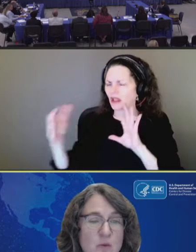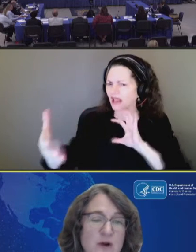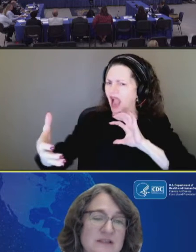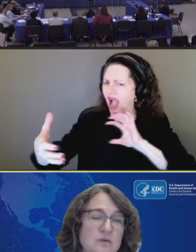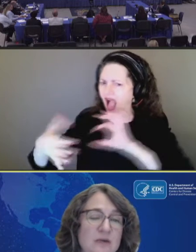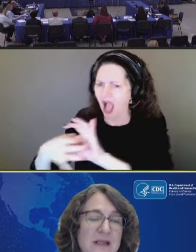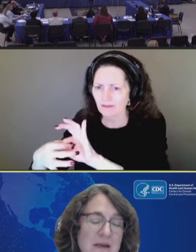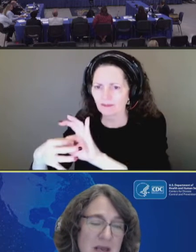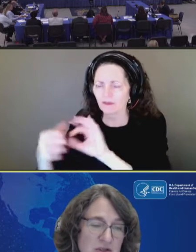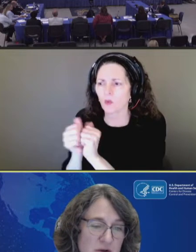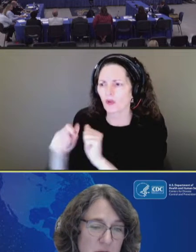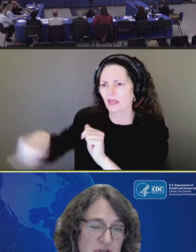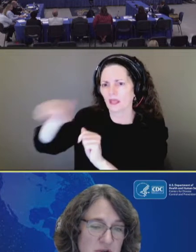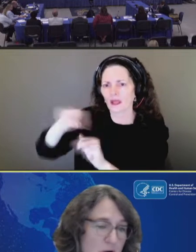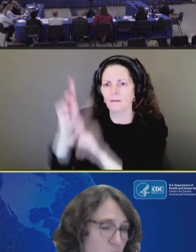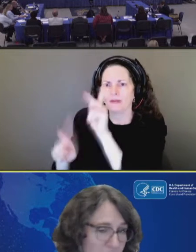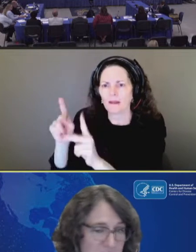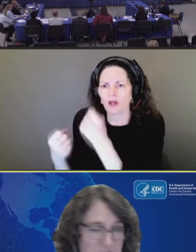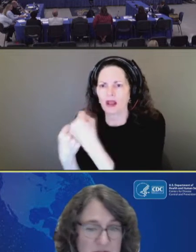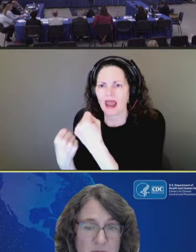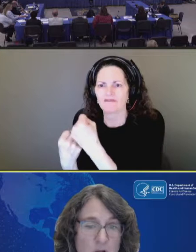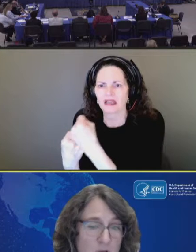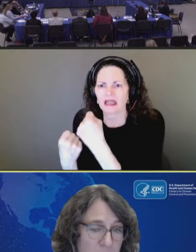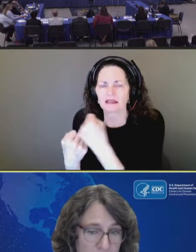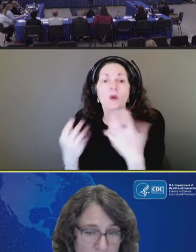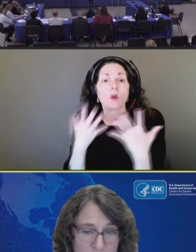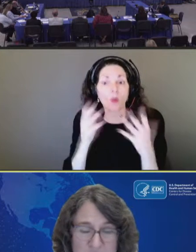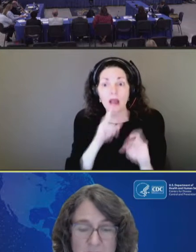and worked to really make sure there was strong coordination between all the partners,